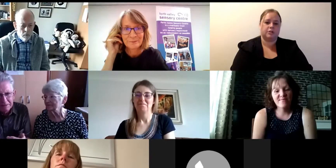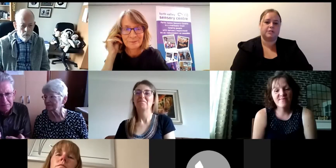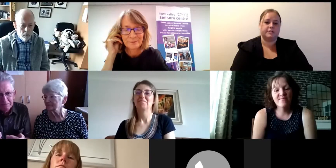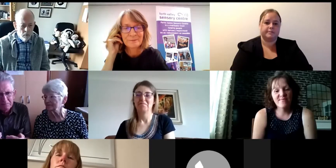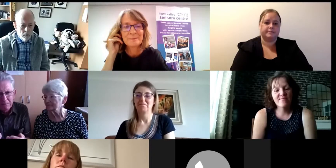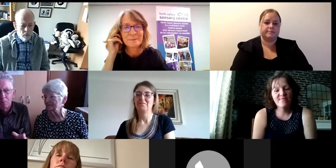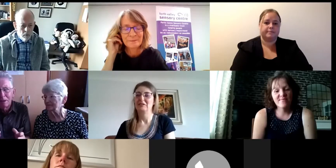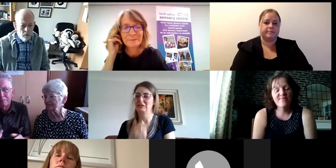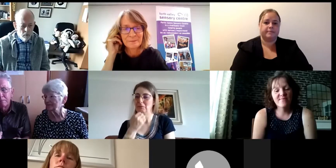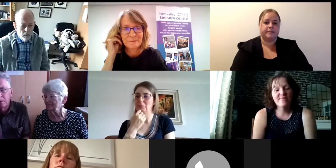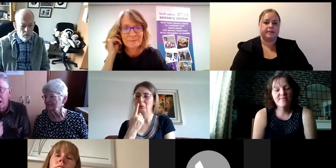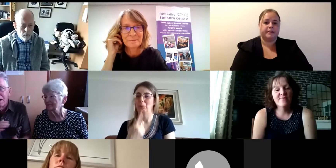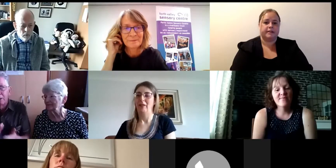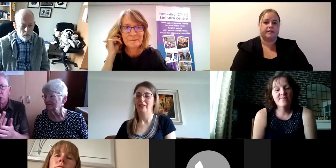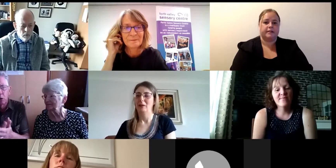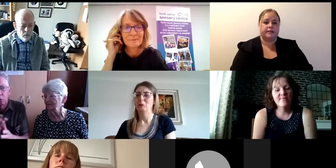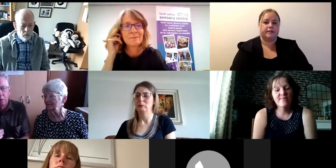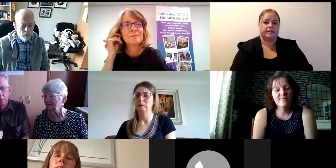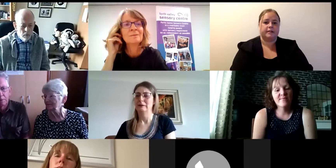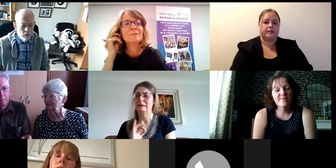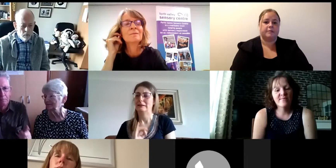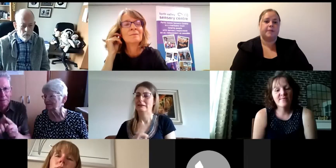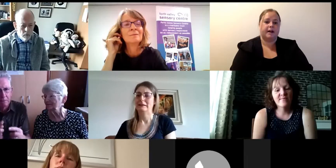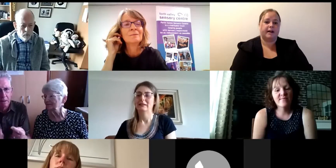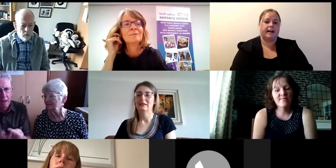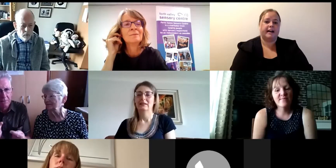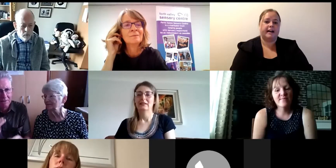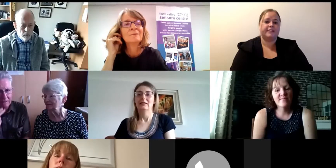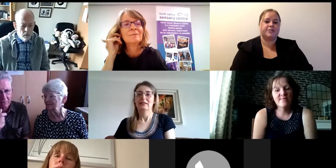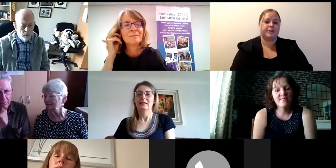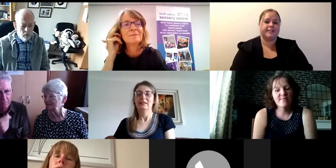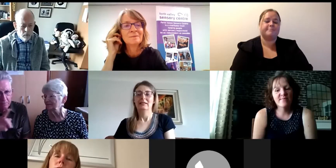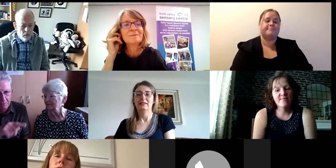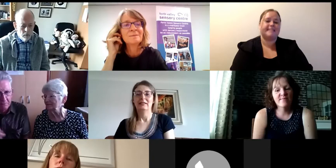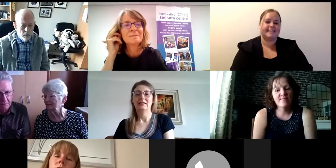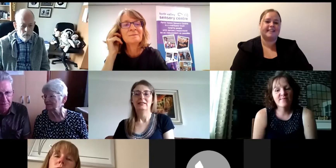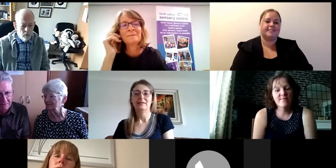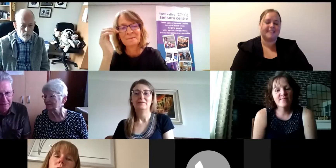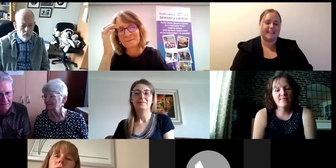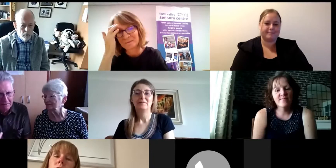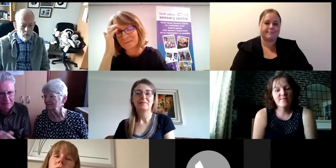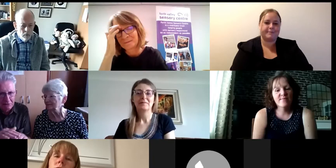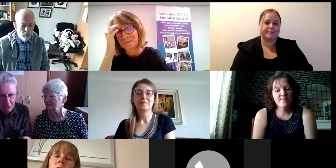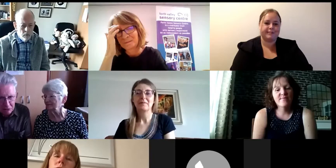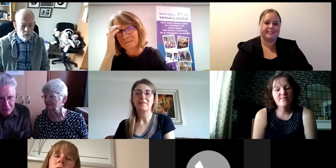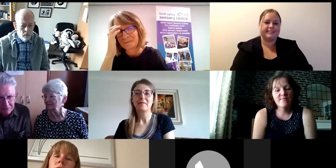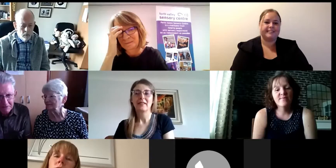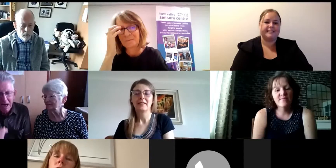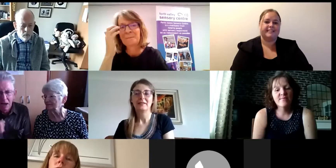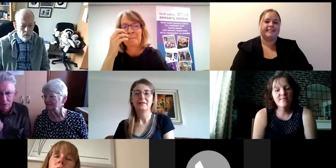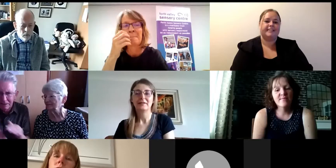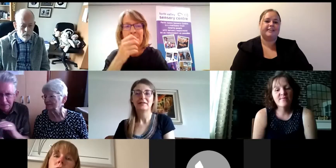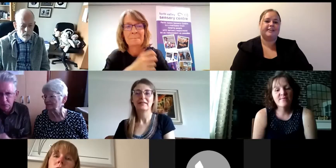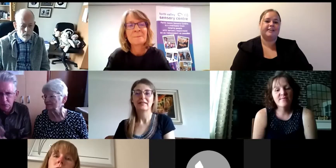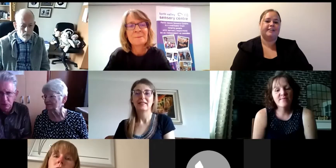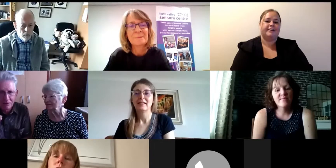But I enjoyed meeting other deaf people